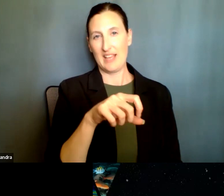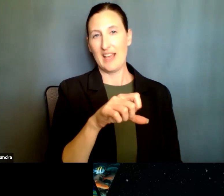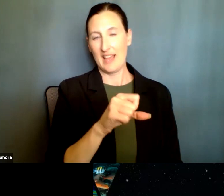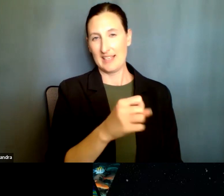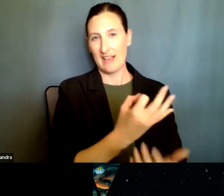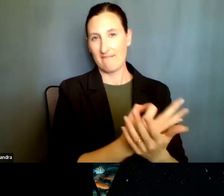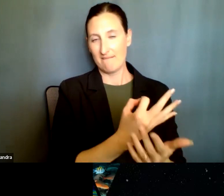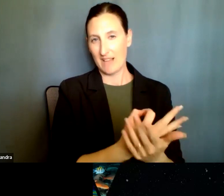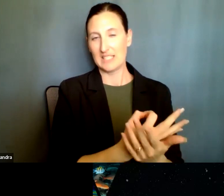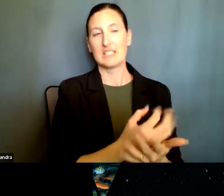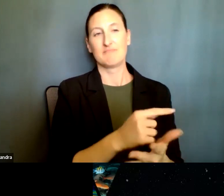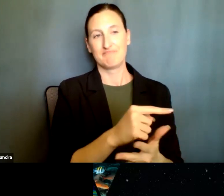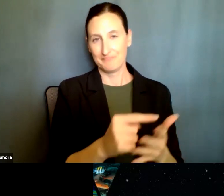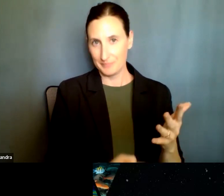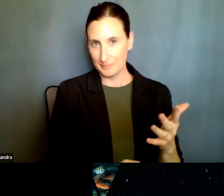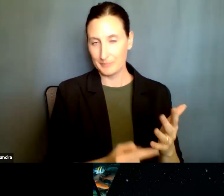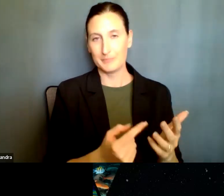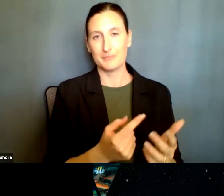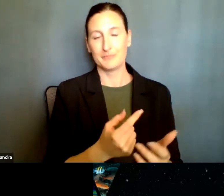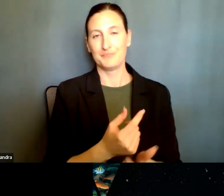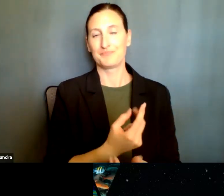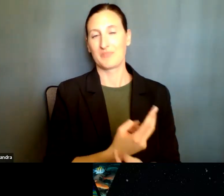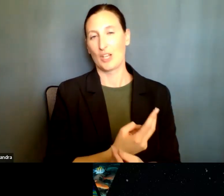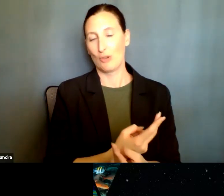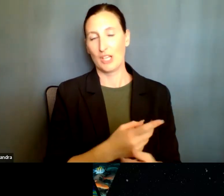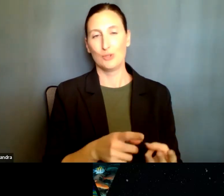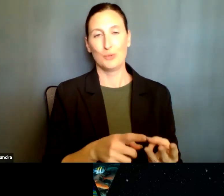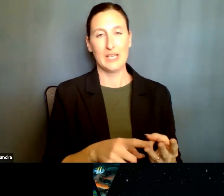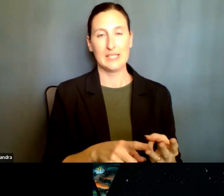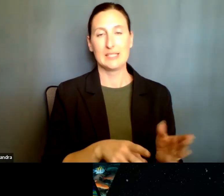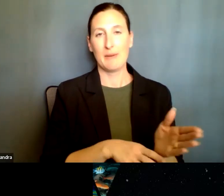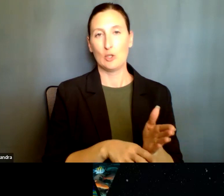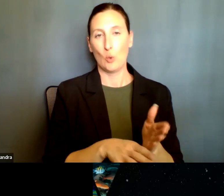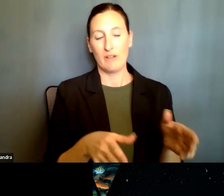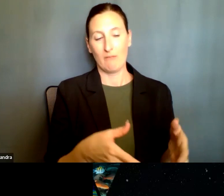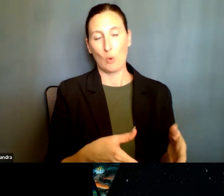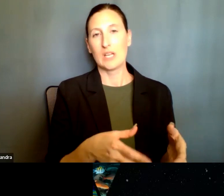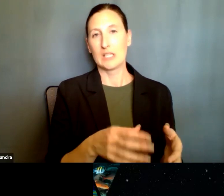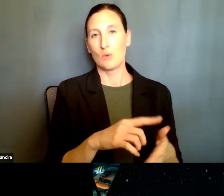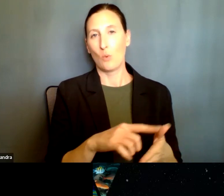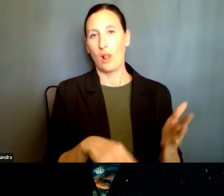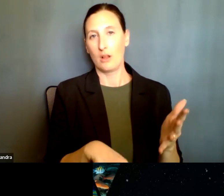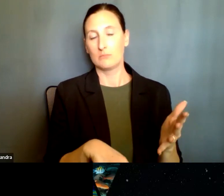predominantly undergraduate institutions and Carnegie research to our two universities. However, this is not reflected